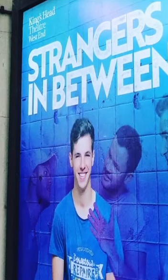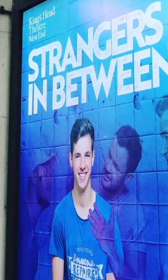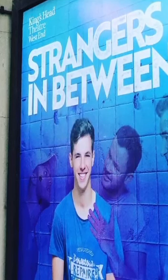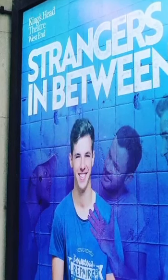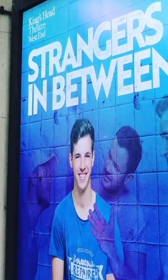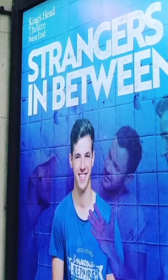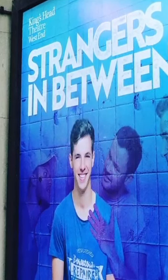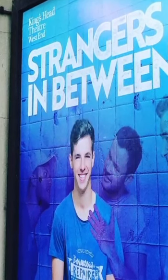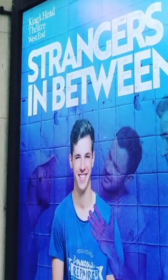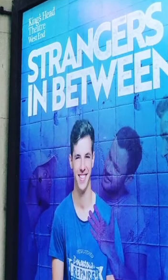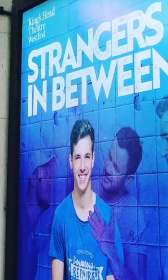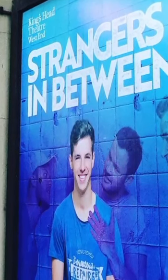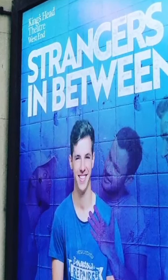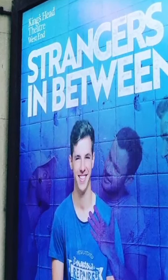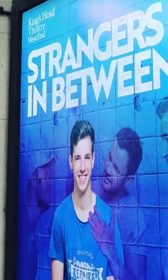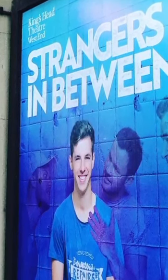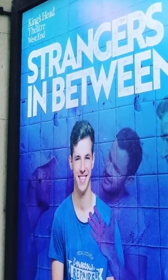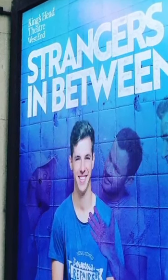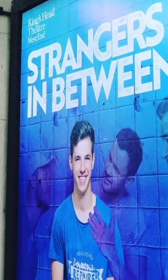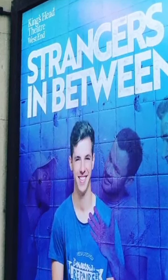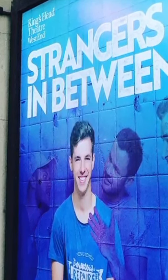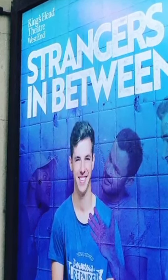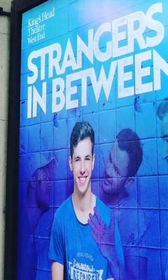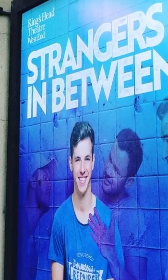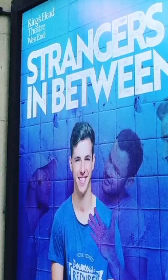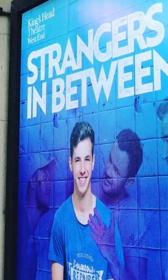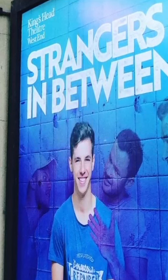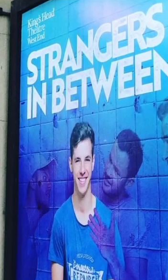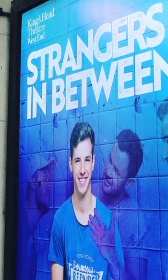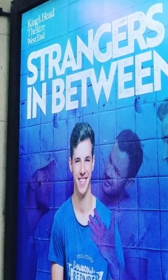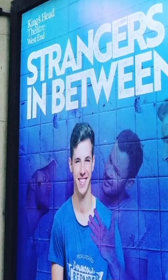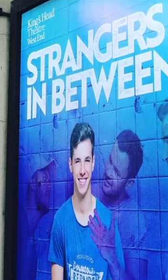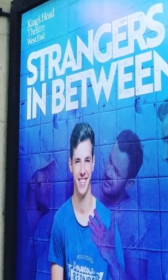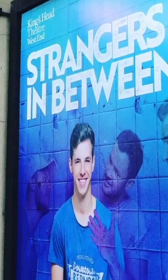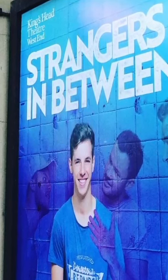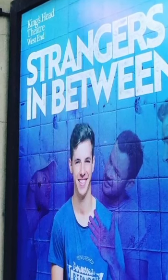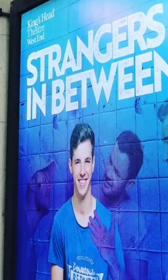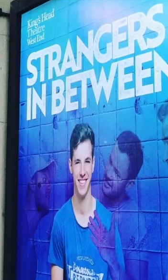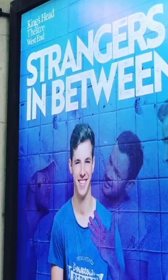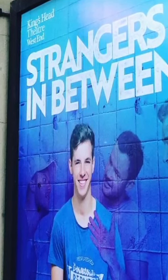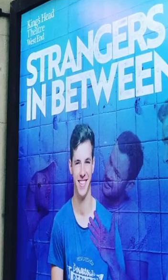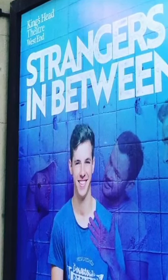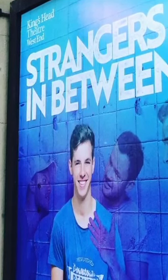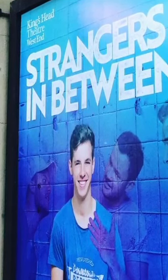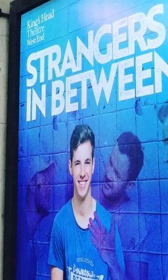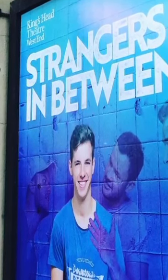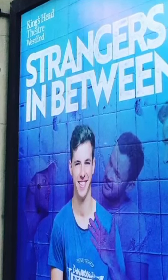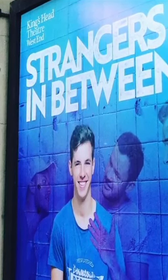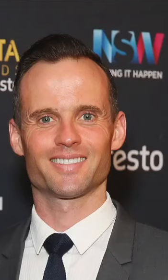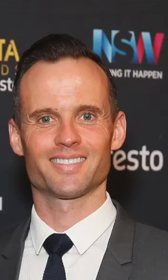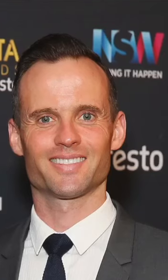and he has received both the Philip Parsons Young Playwrights' Award and the NSW Premier's Literary Award for his work.